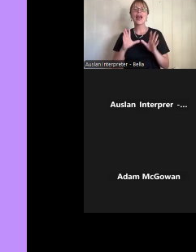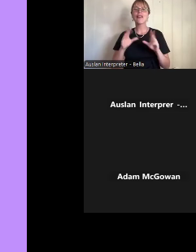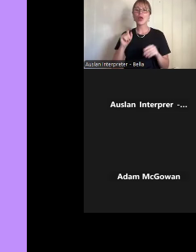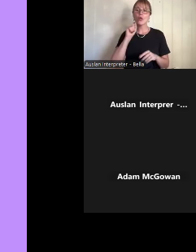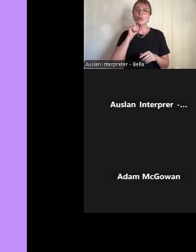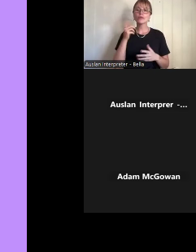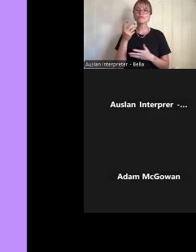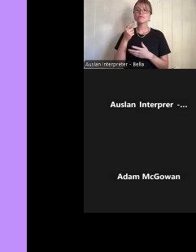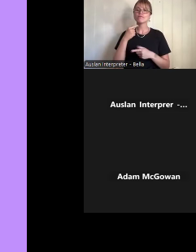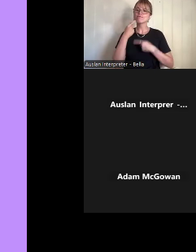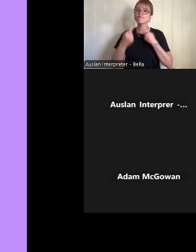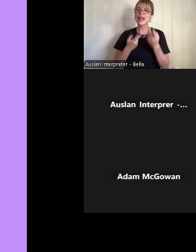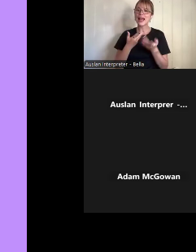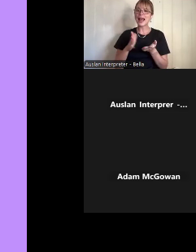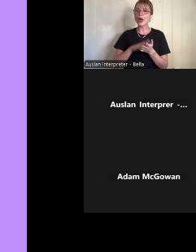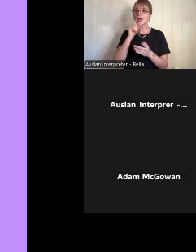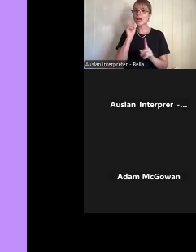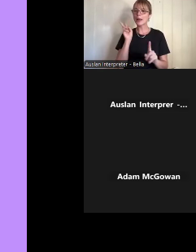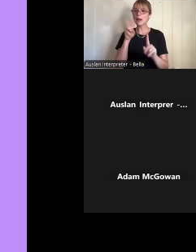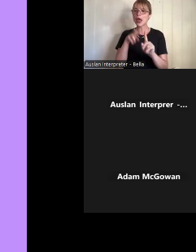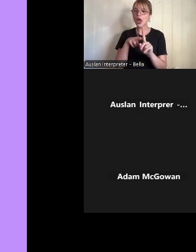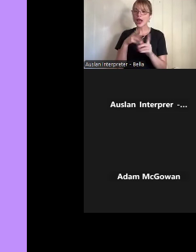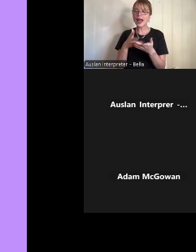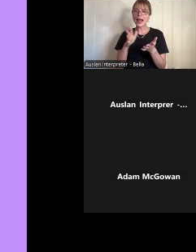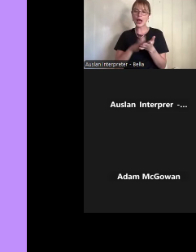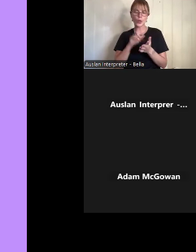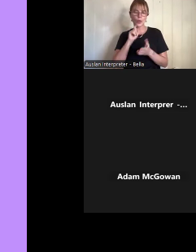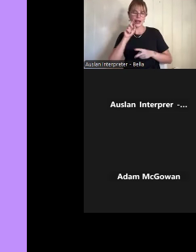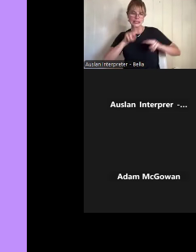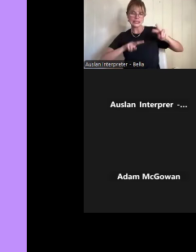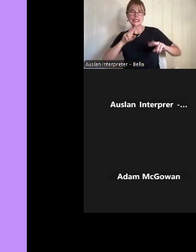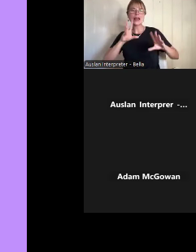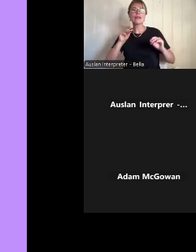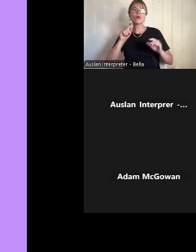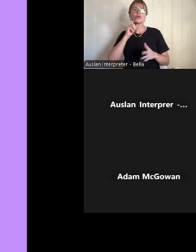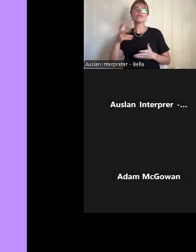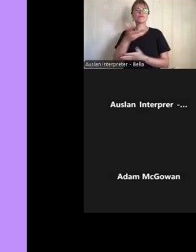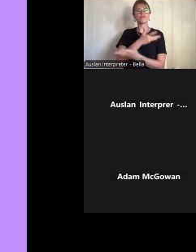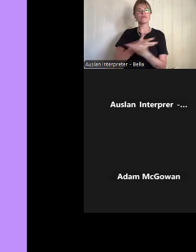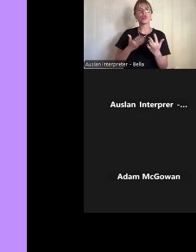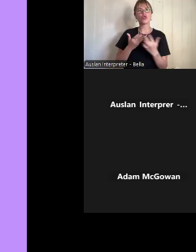apply for these funds, how they'll be assessed and chat through some frequently asked questions,